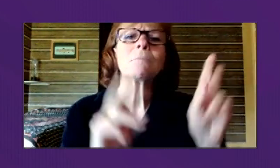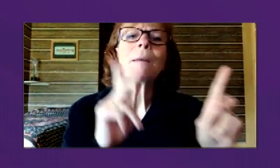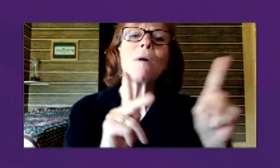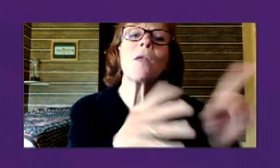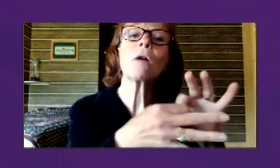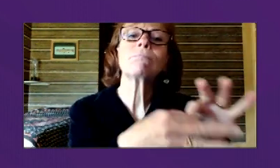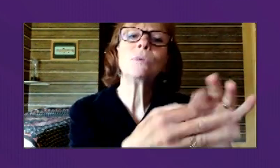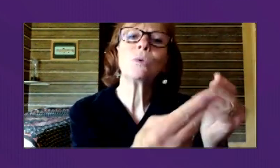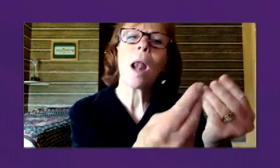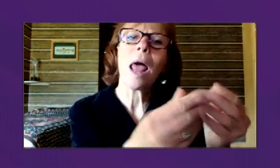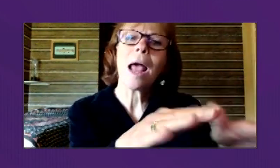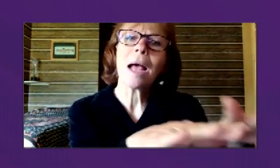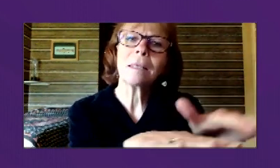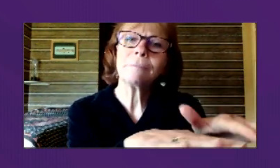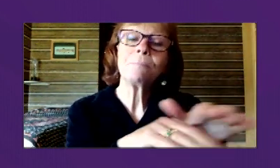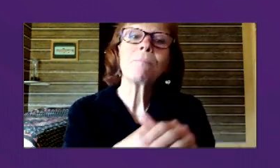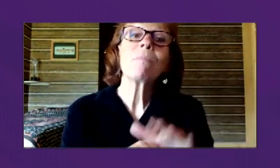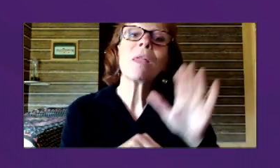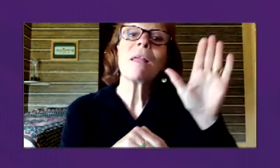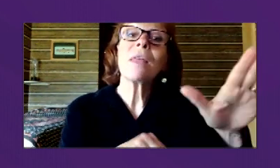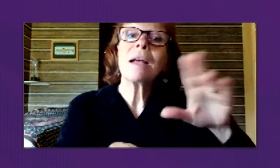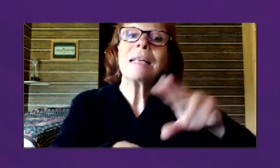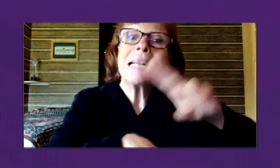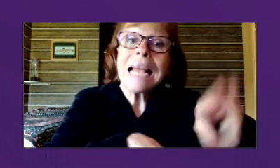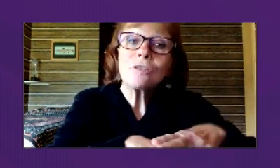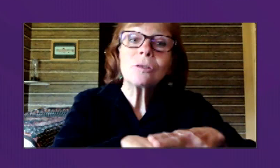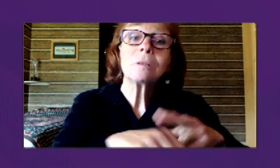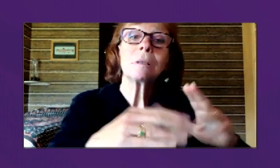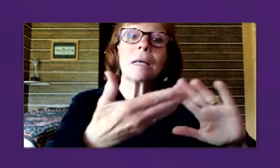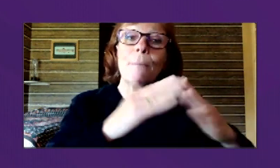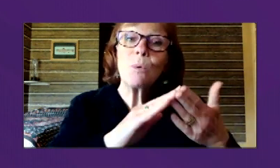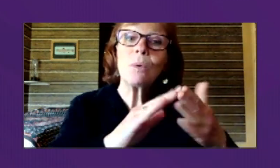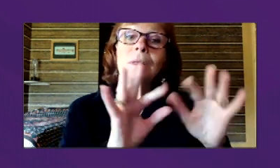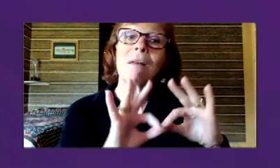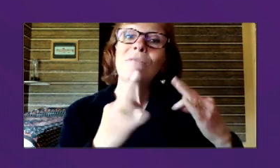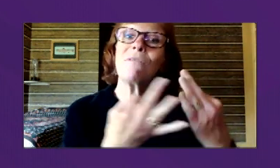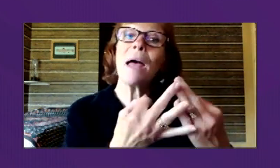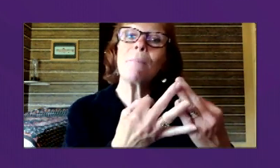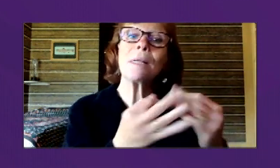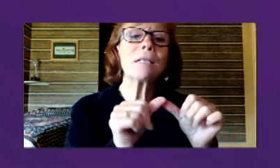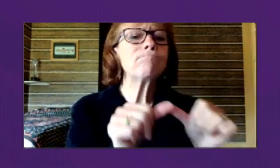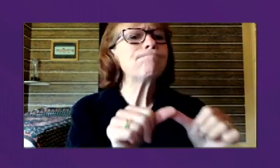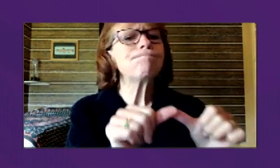communities, families, and individuals today sustain their sense of belonging to ancestral